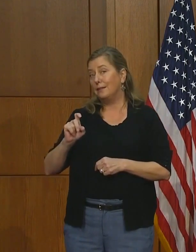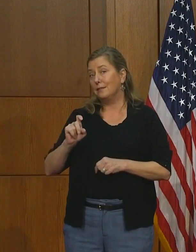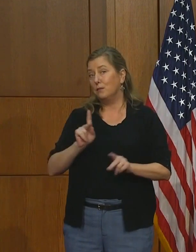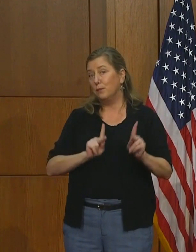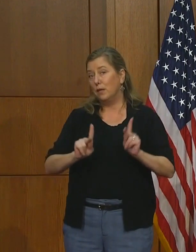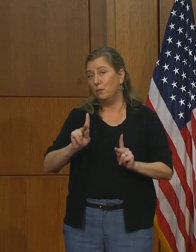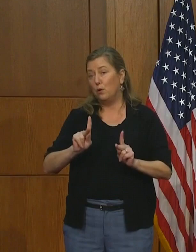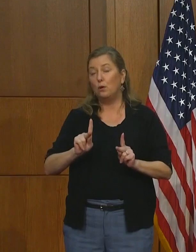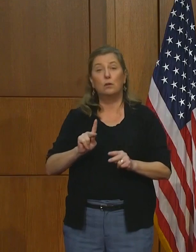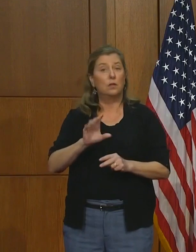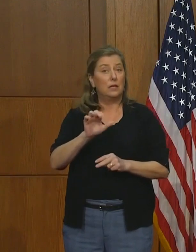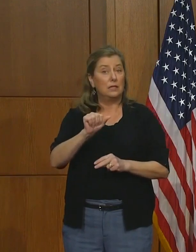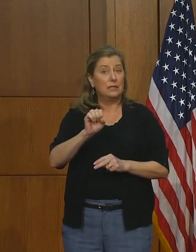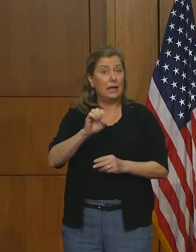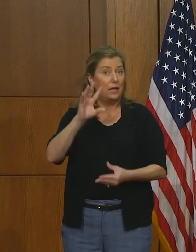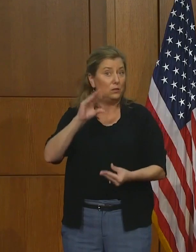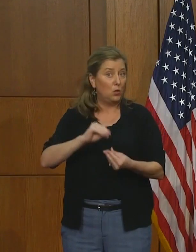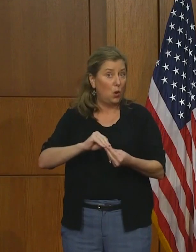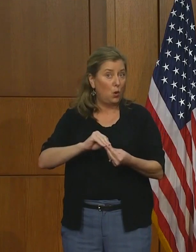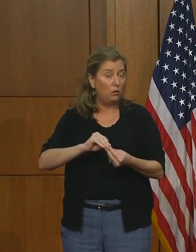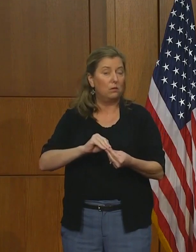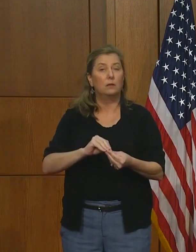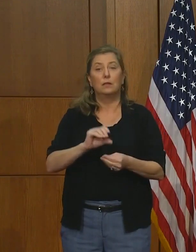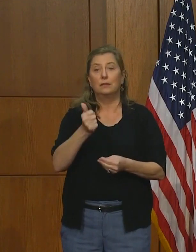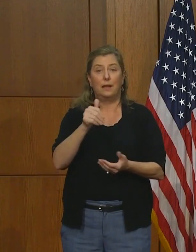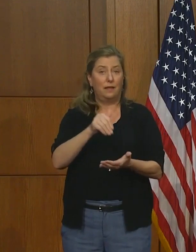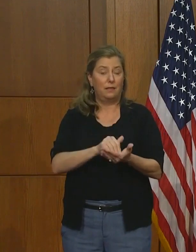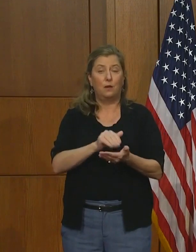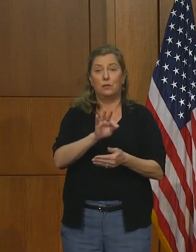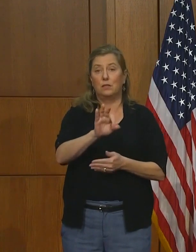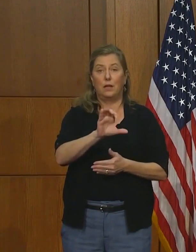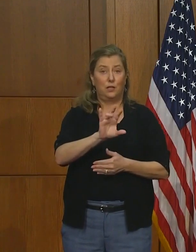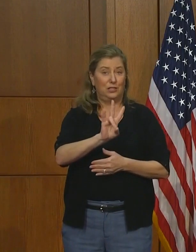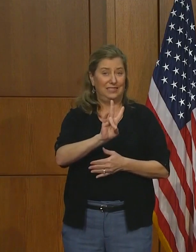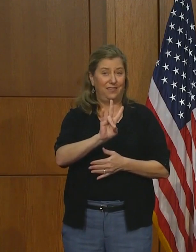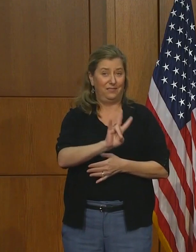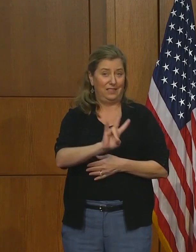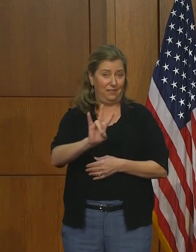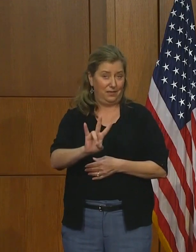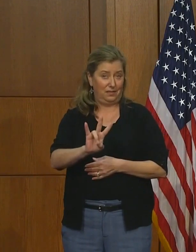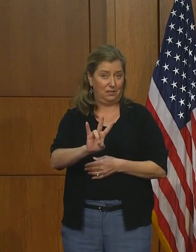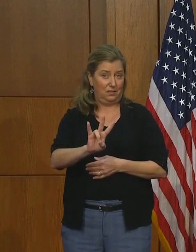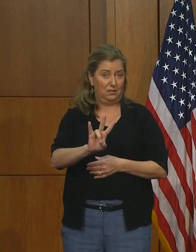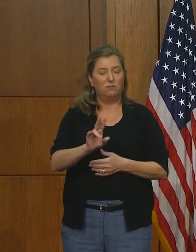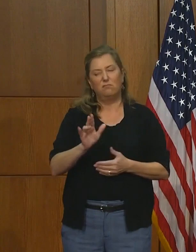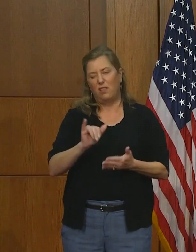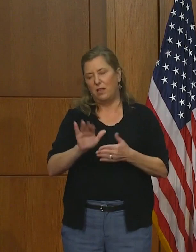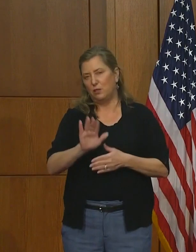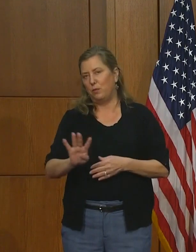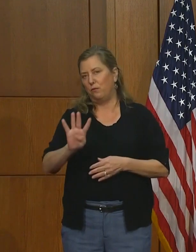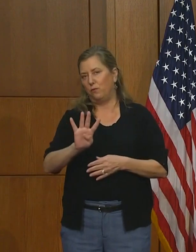TWENTY FOUR PERCENT. FOR LATIN NEXT- PEOPLE- THE CASES STAND